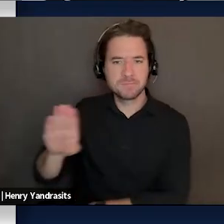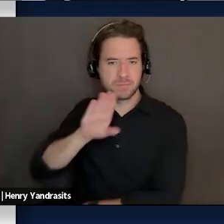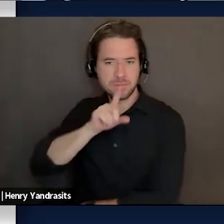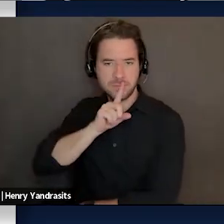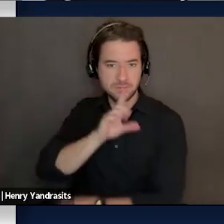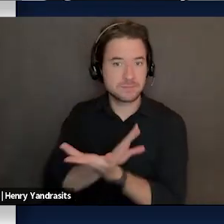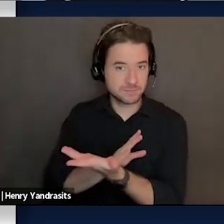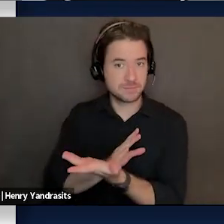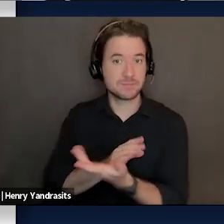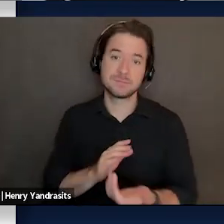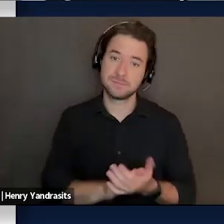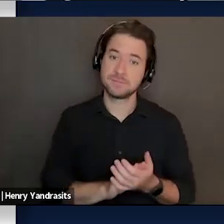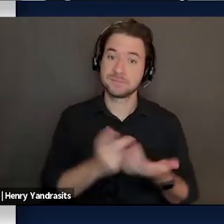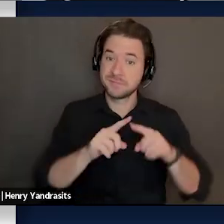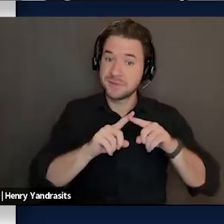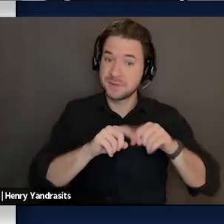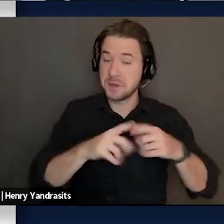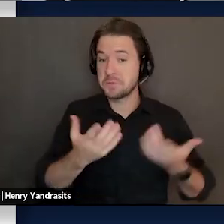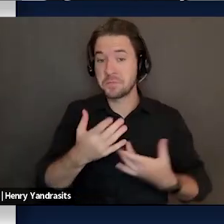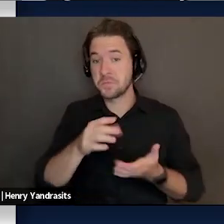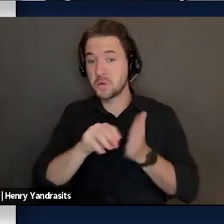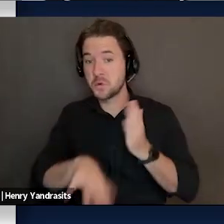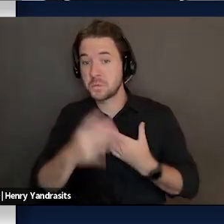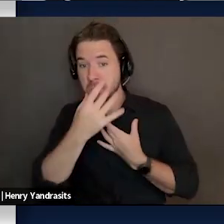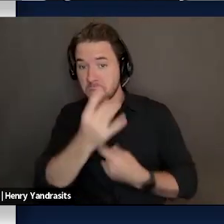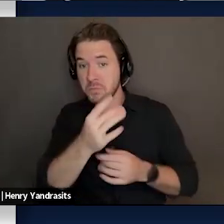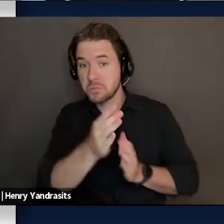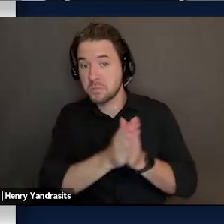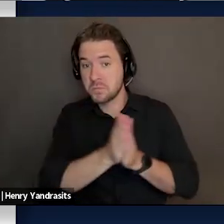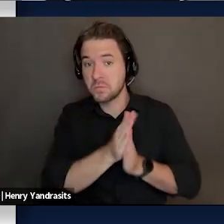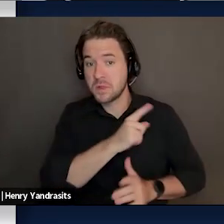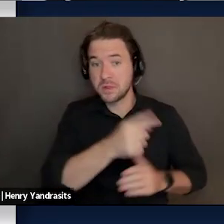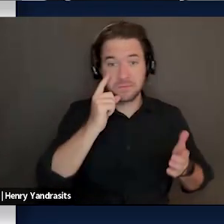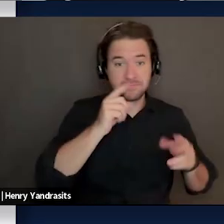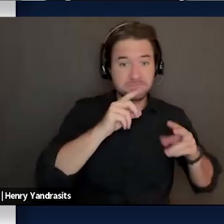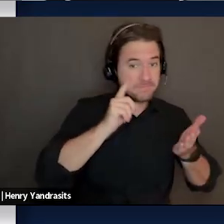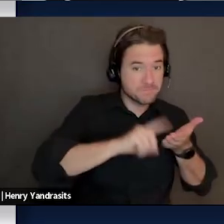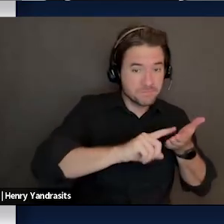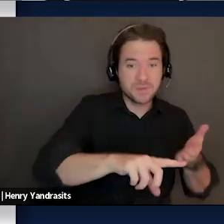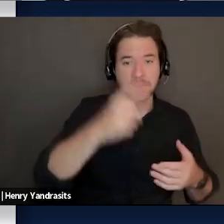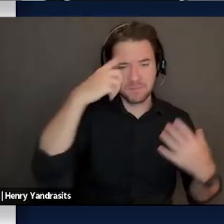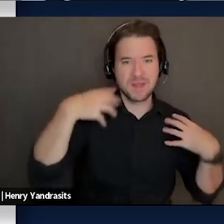And so, depending on student interest, we've had students explore mental health status across disability types.